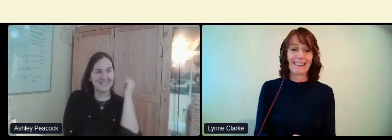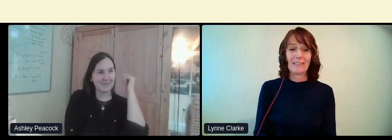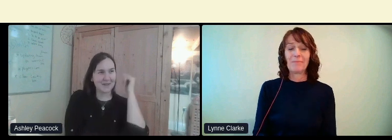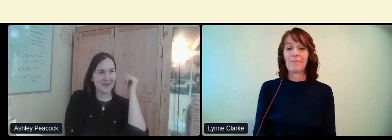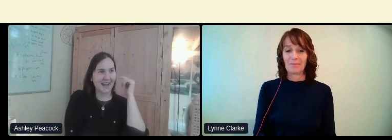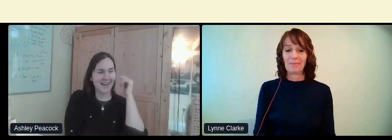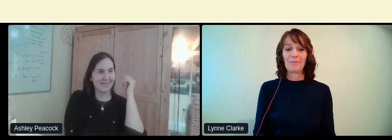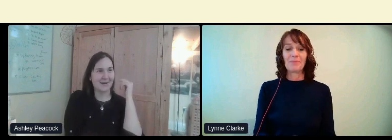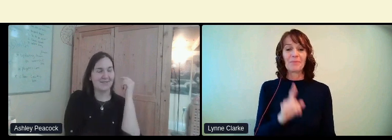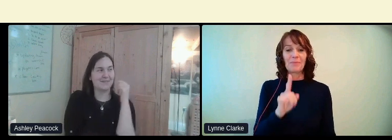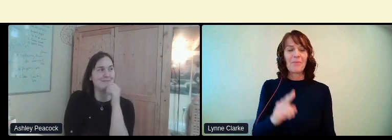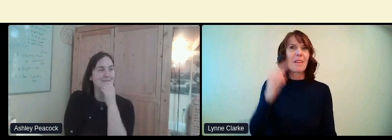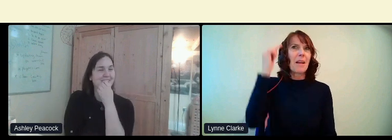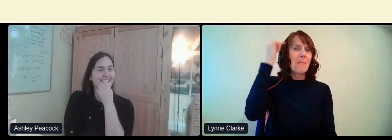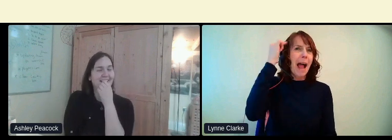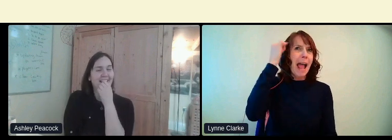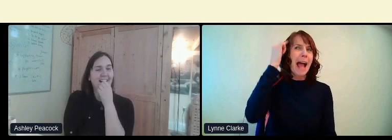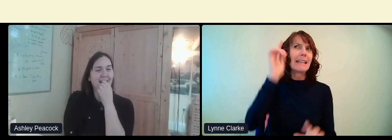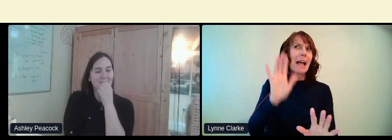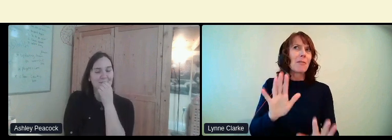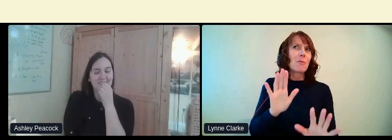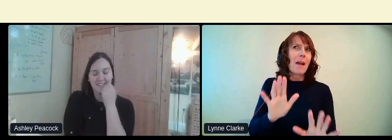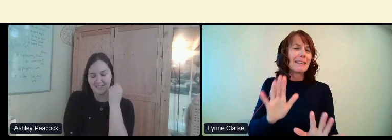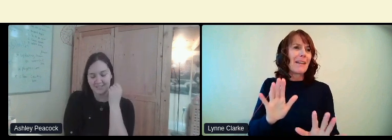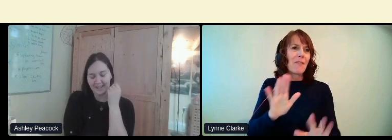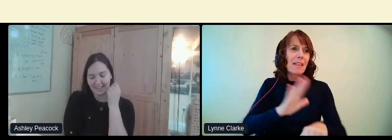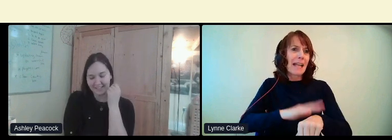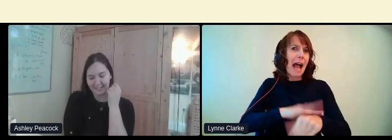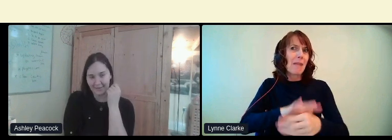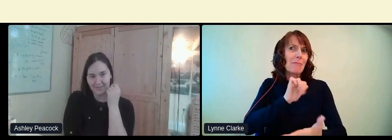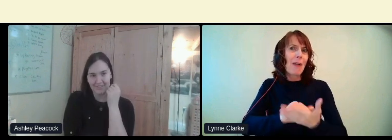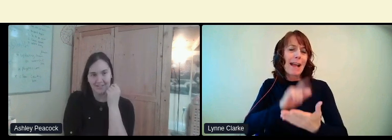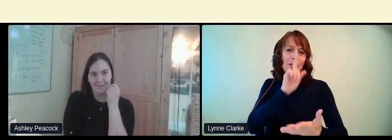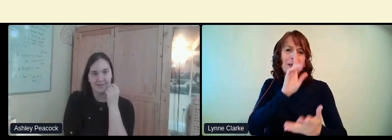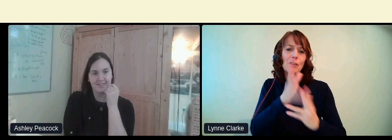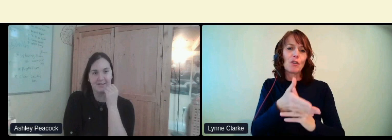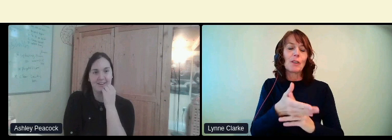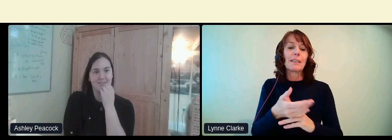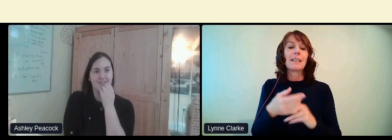it's been in my head and I went for my moment. So yeah this comes on to the being direct versus